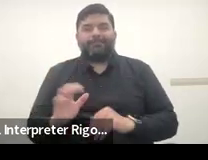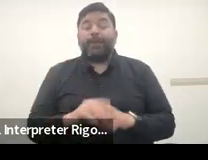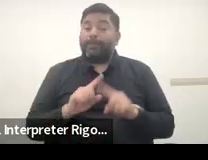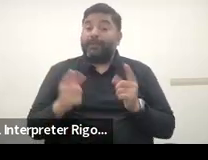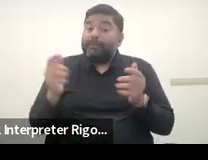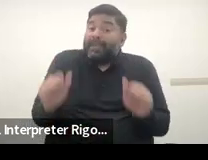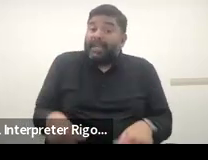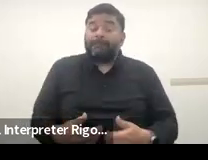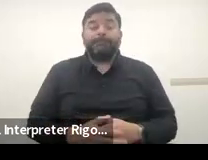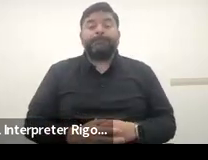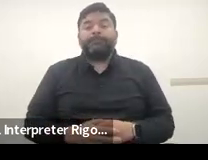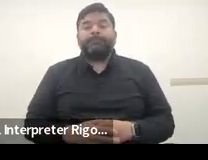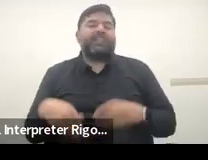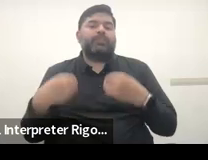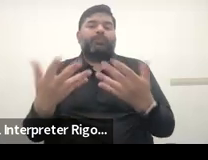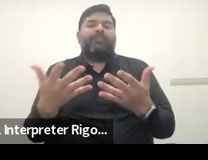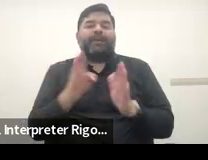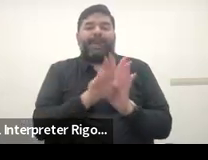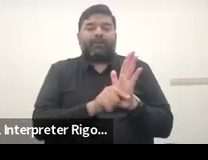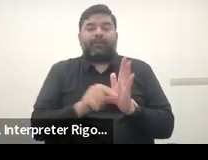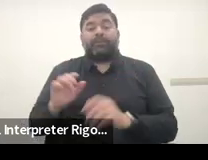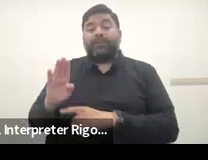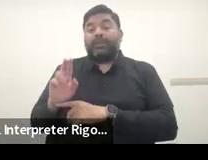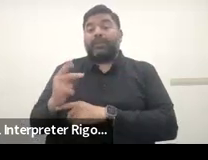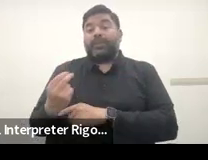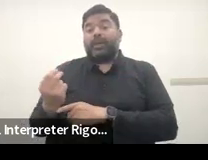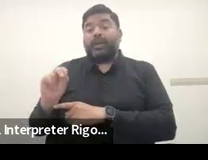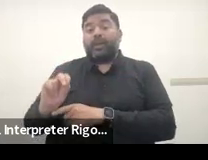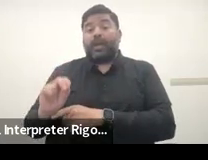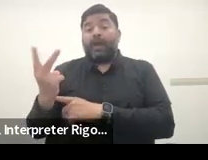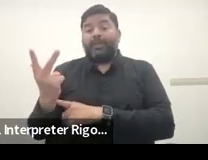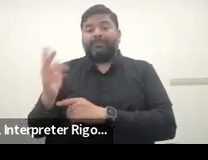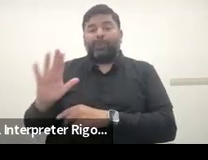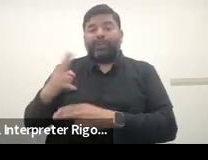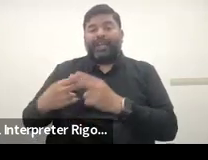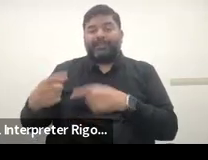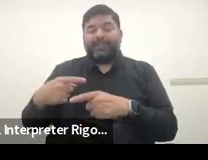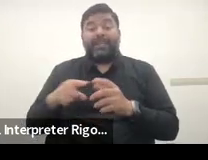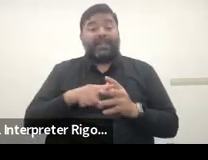yeah, just to give you a little background on Kamala's name sign it initially was created